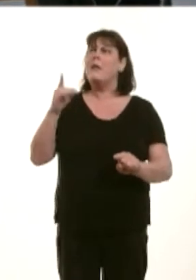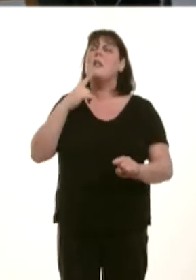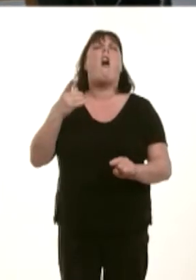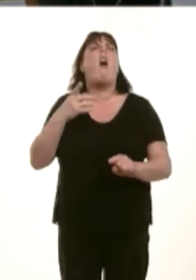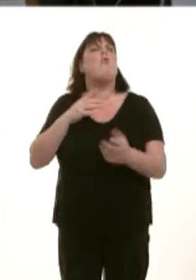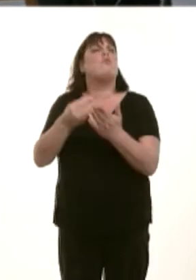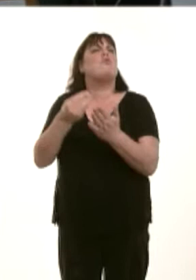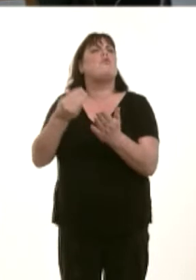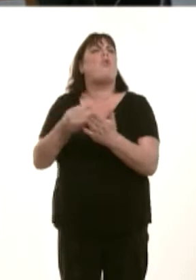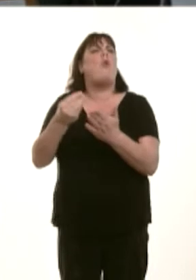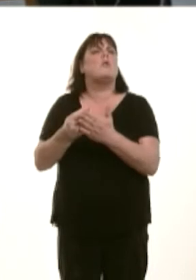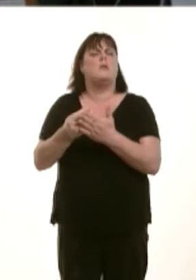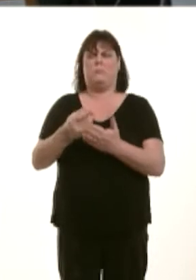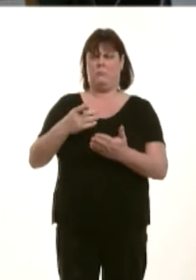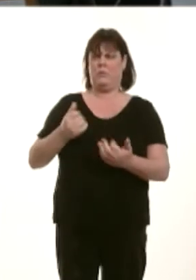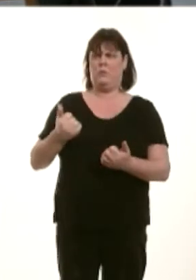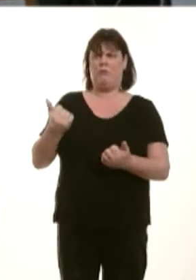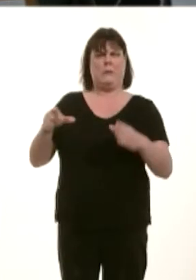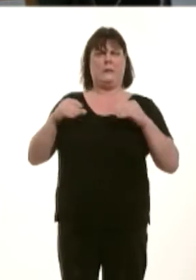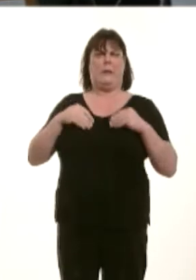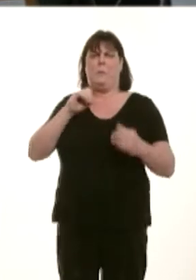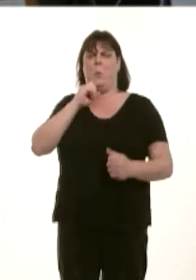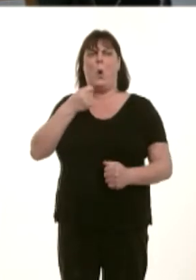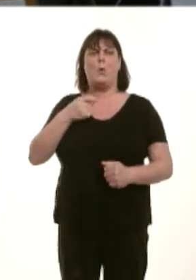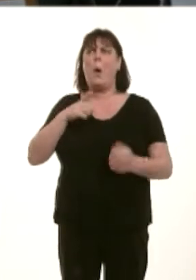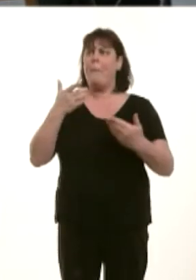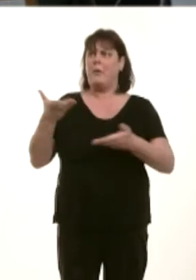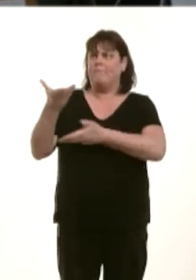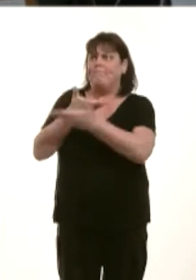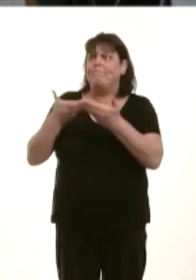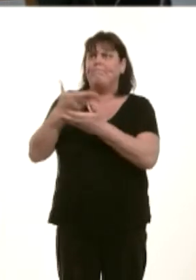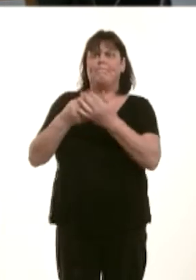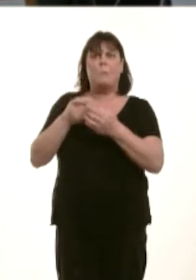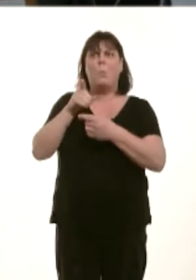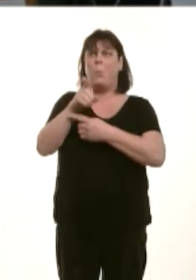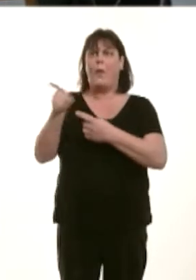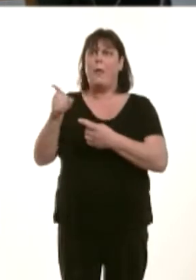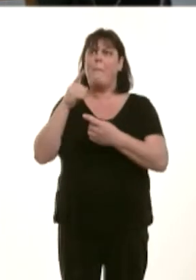There was a great deal of discussion about this when having Welsh on passports was mooted.